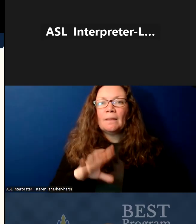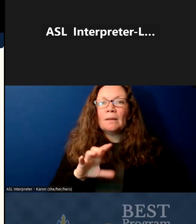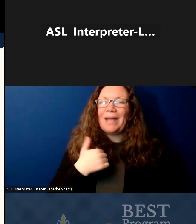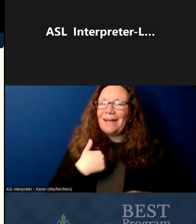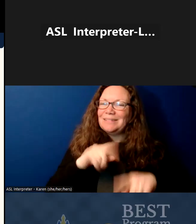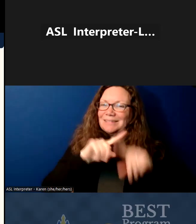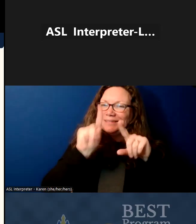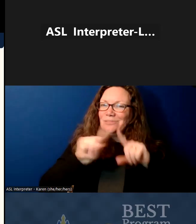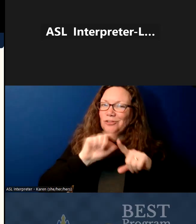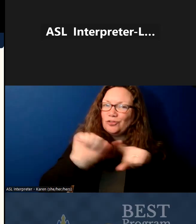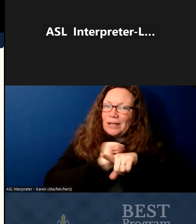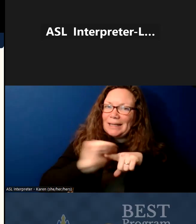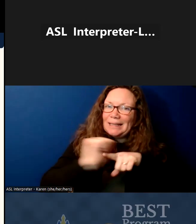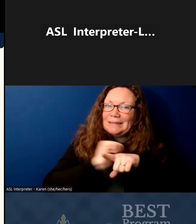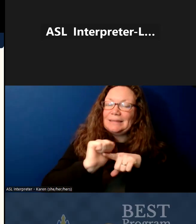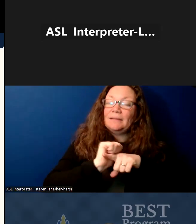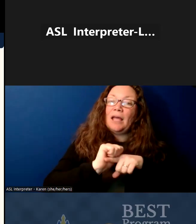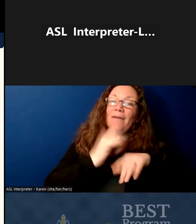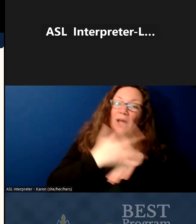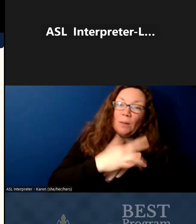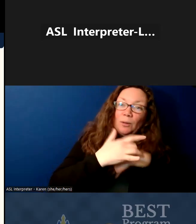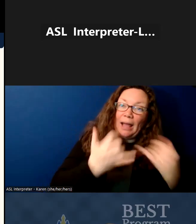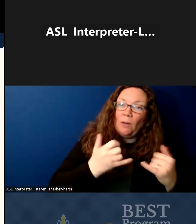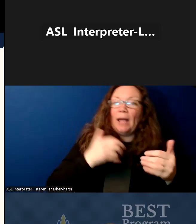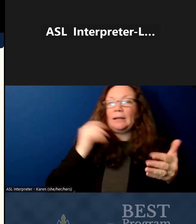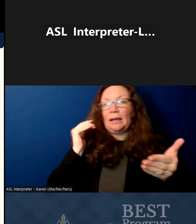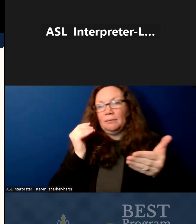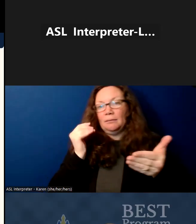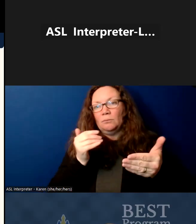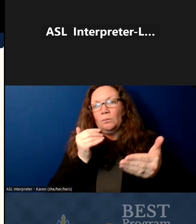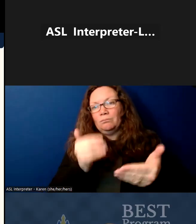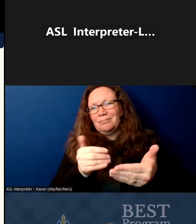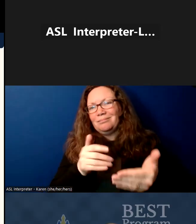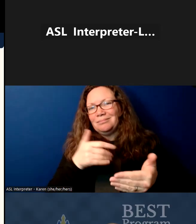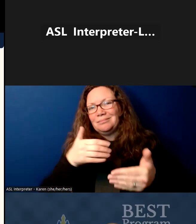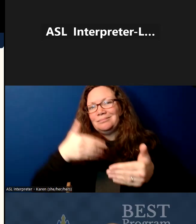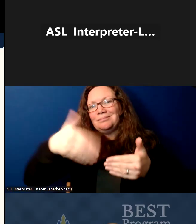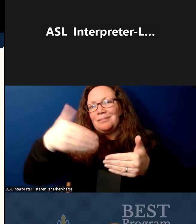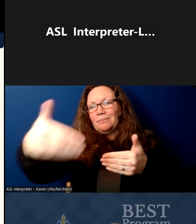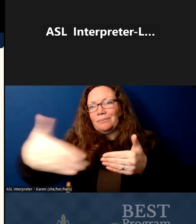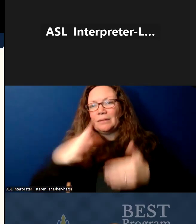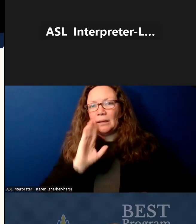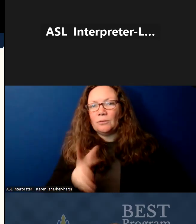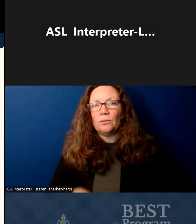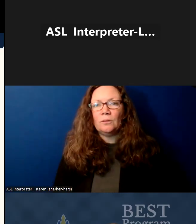as well as coming up these training including the self-paced as well as the instructor led live sessions.